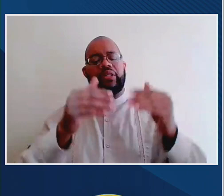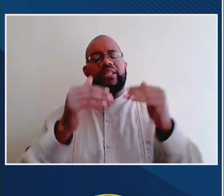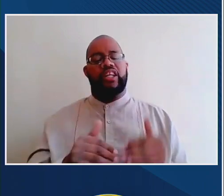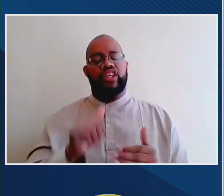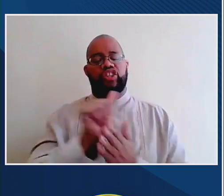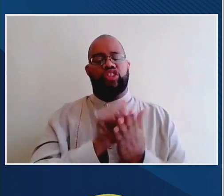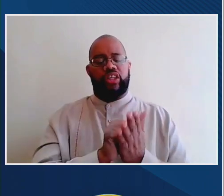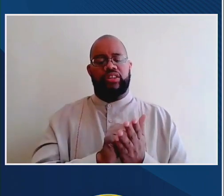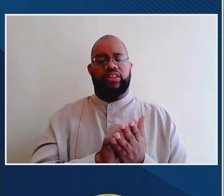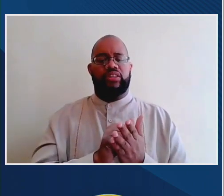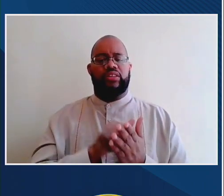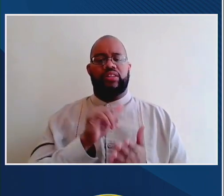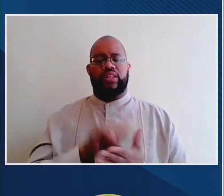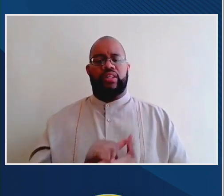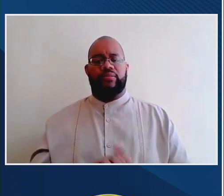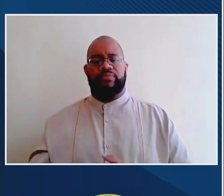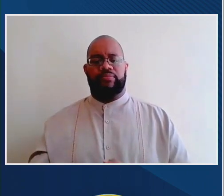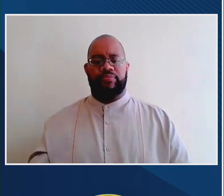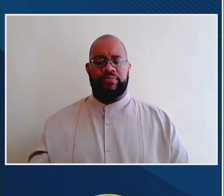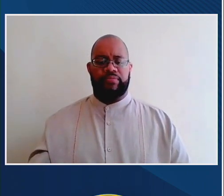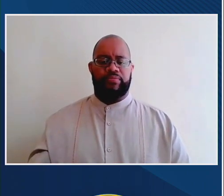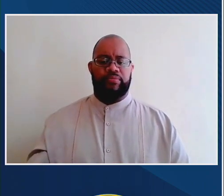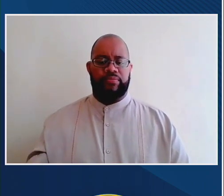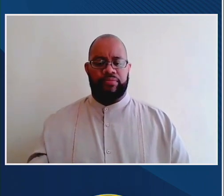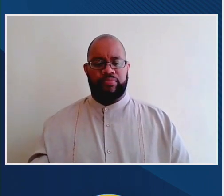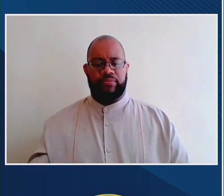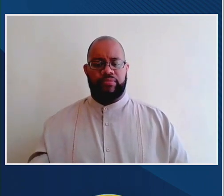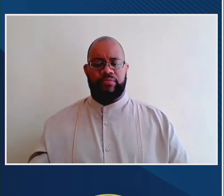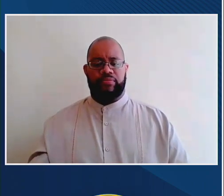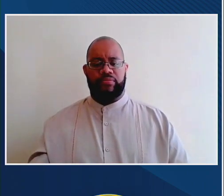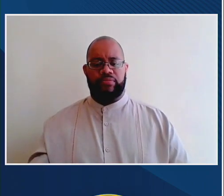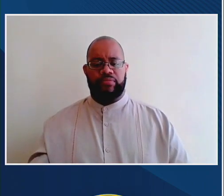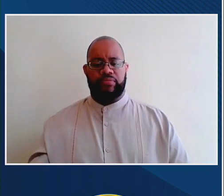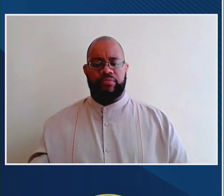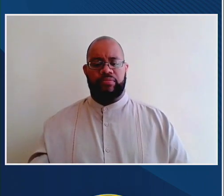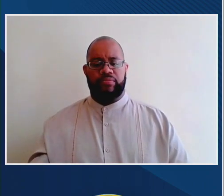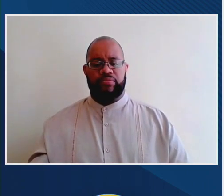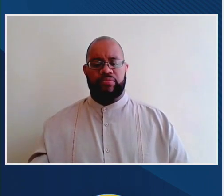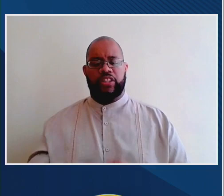which is the issue paper number one, which